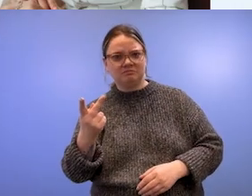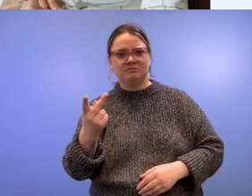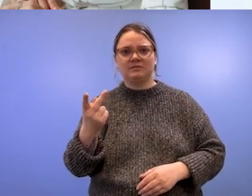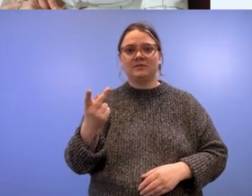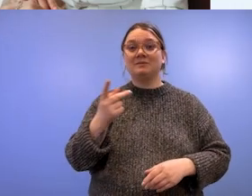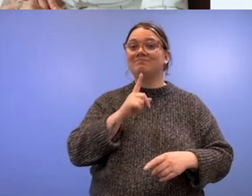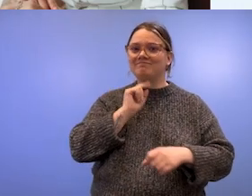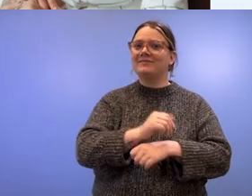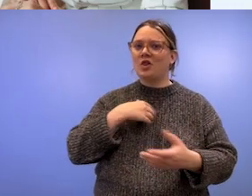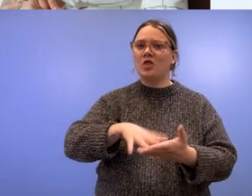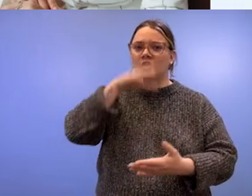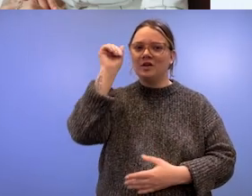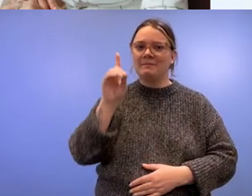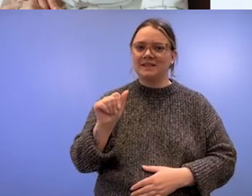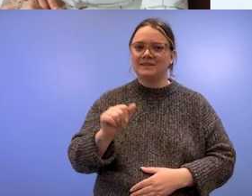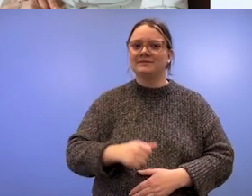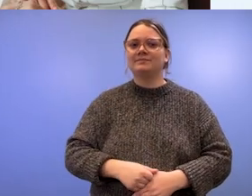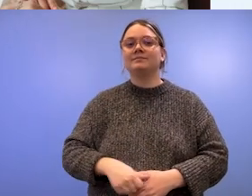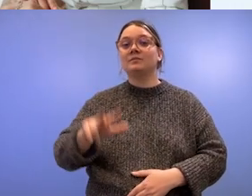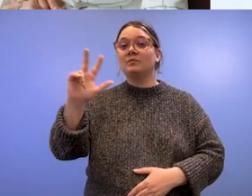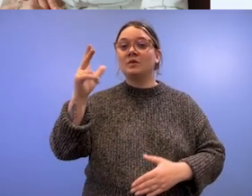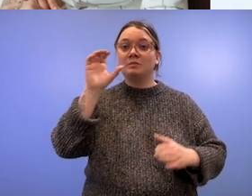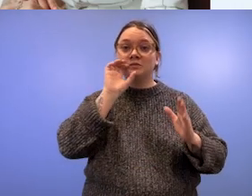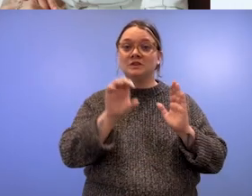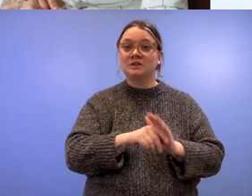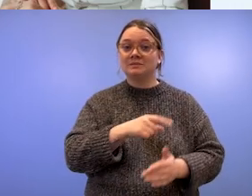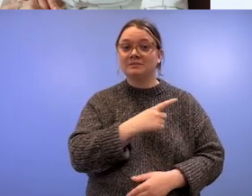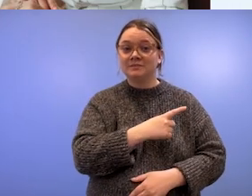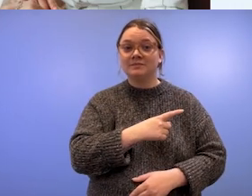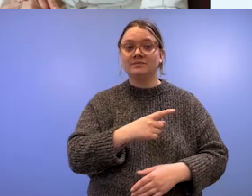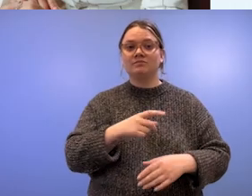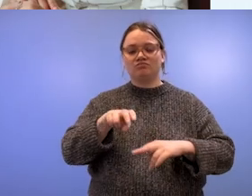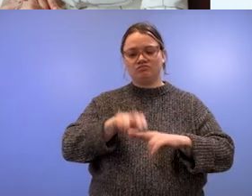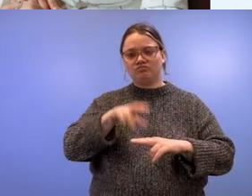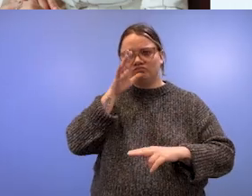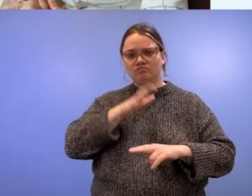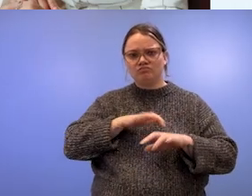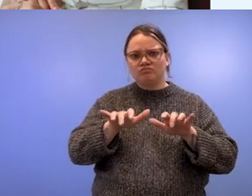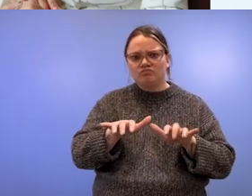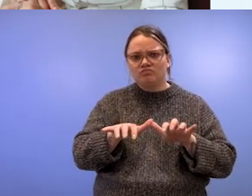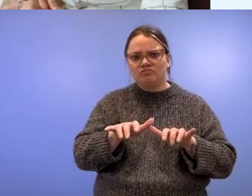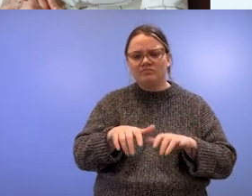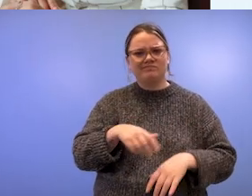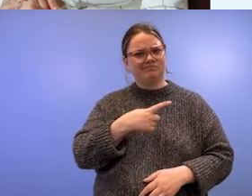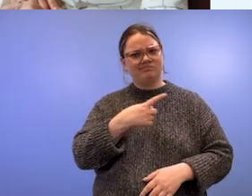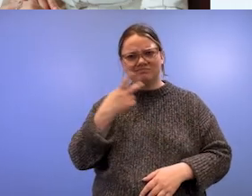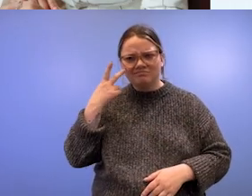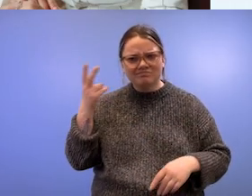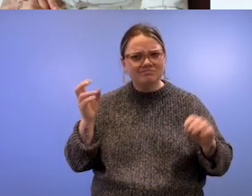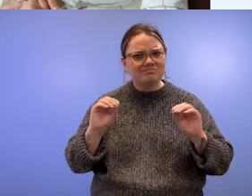disability and the third image shows a woman sat at a table working on her laptop. And she